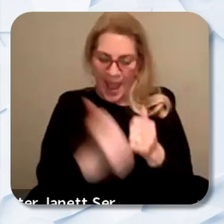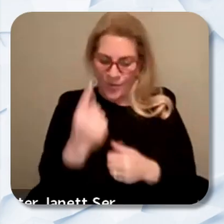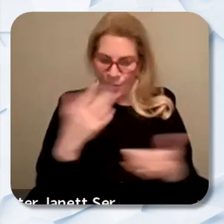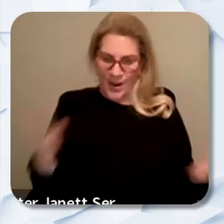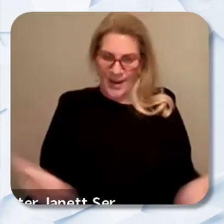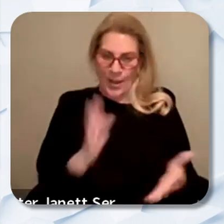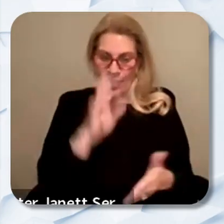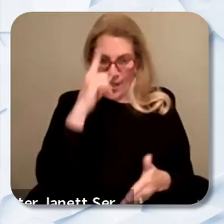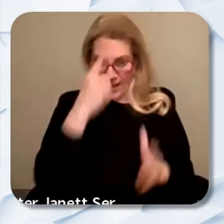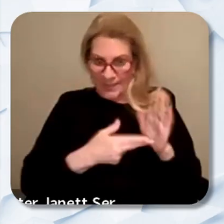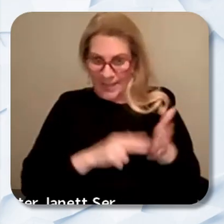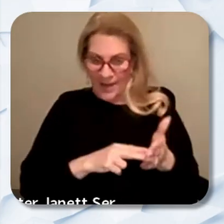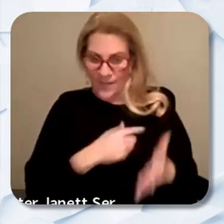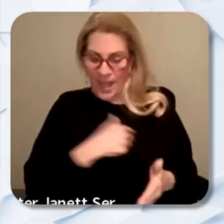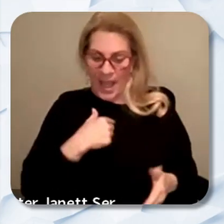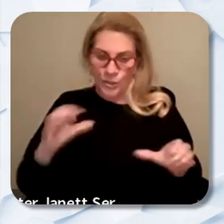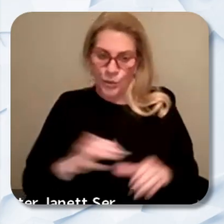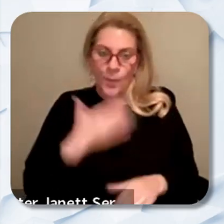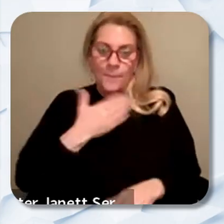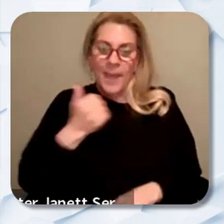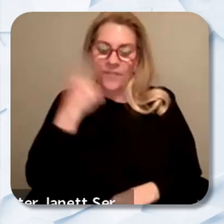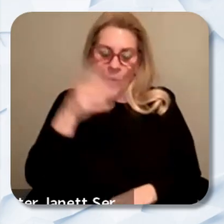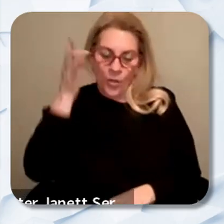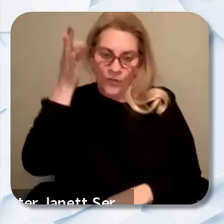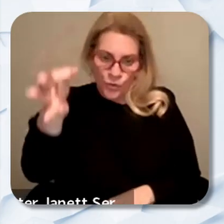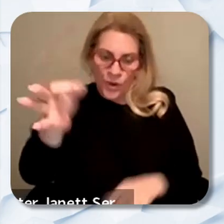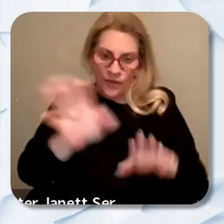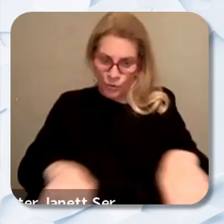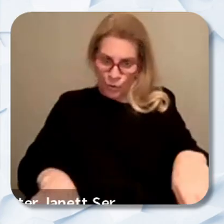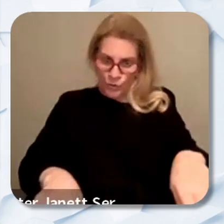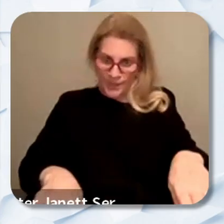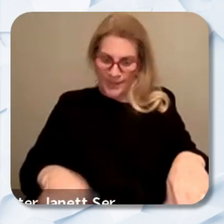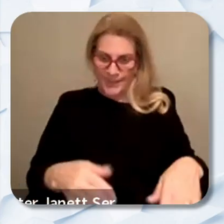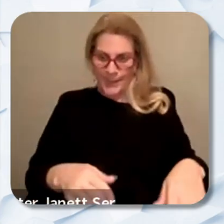intent is for us to do better for the future of these kids. So I'm going to close it at that.